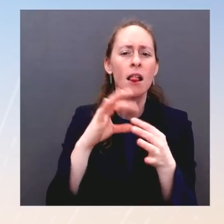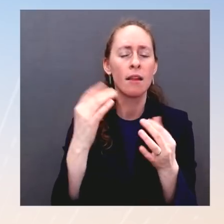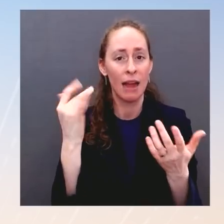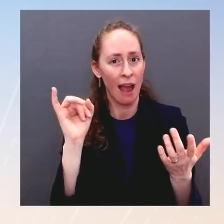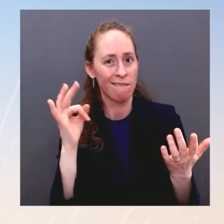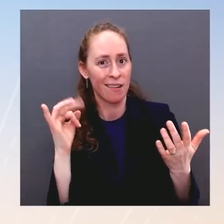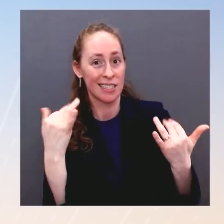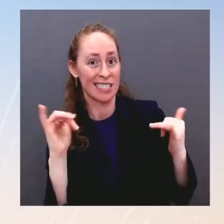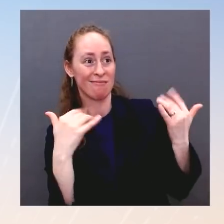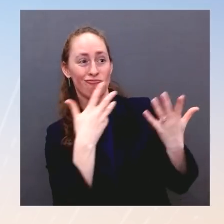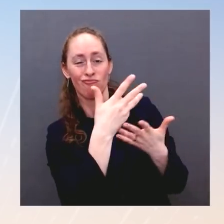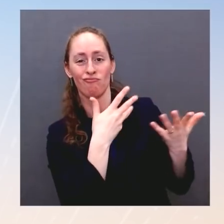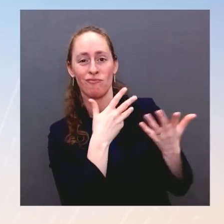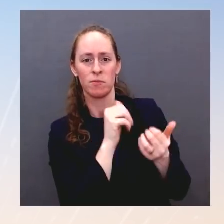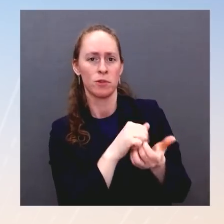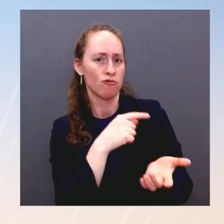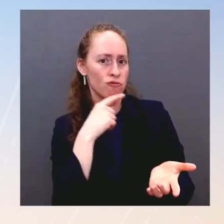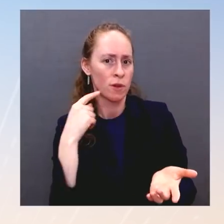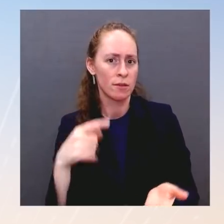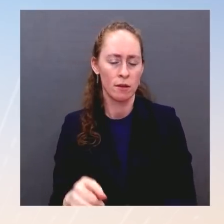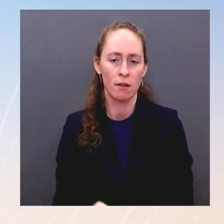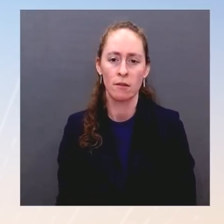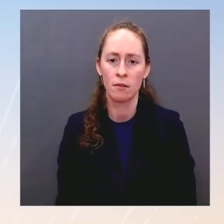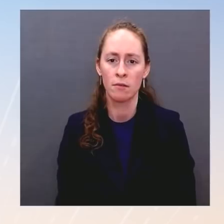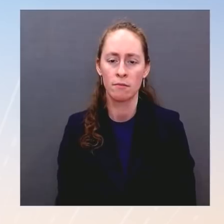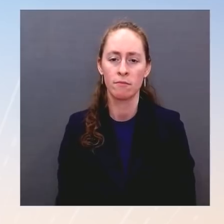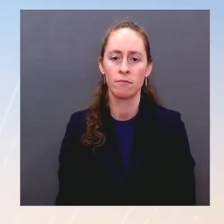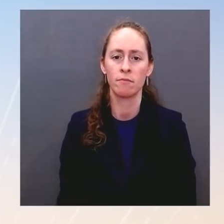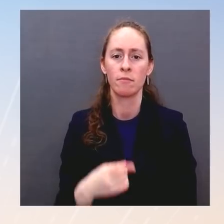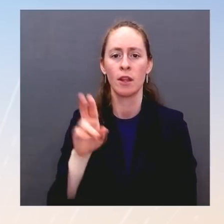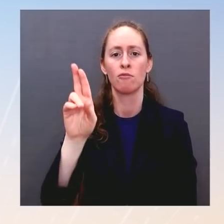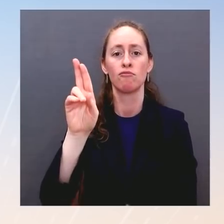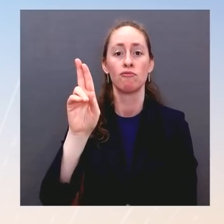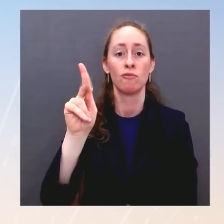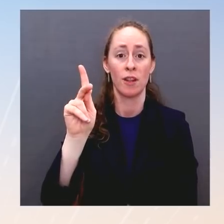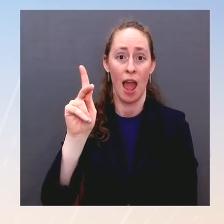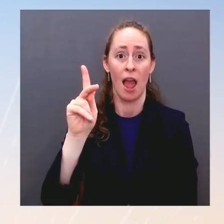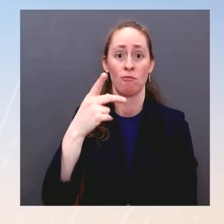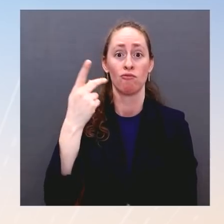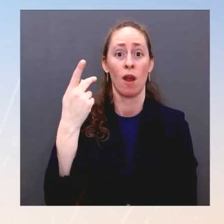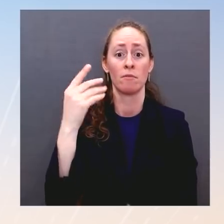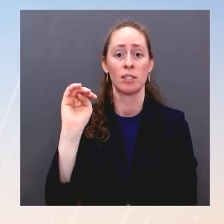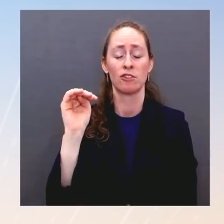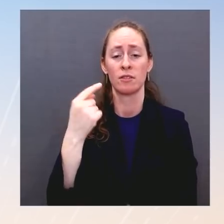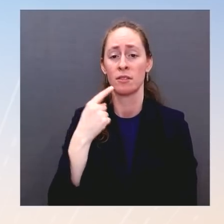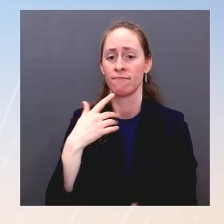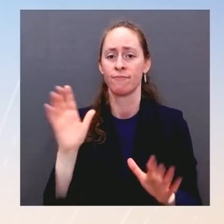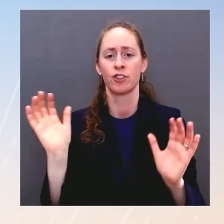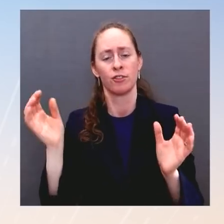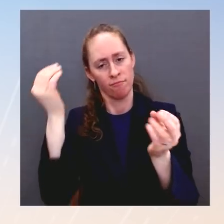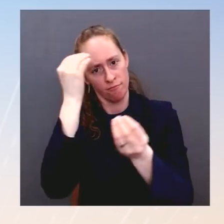that there could be "no normalization" with Russia after the attack on Ukraine. Does this administration share that view?